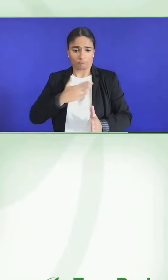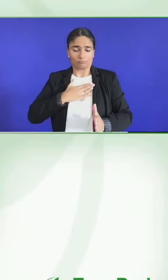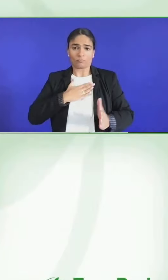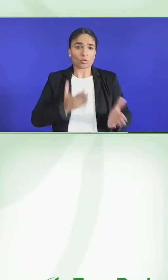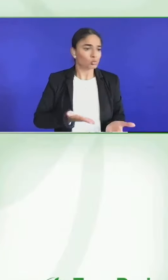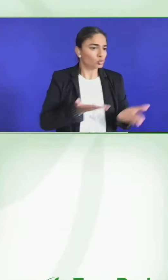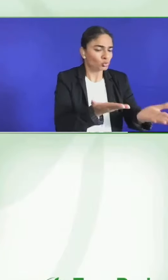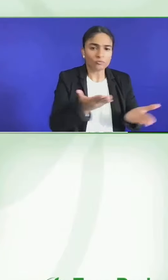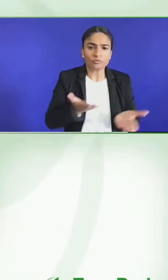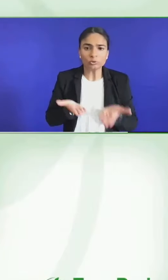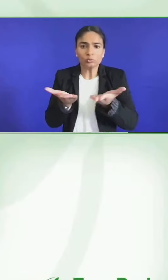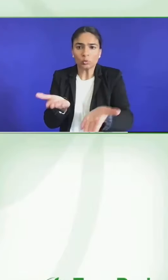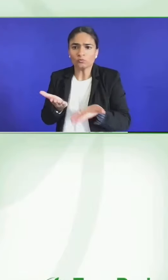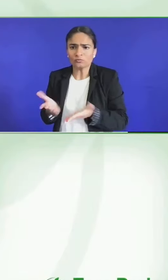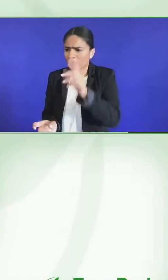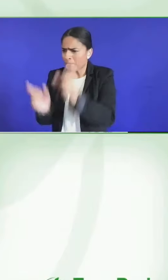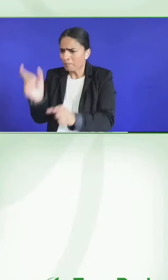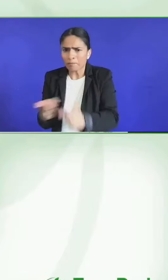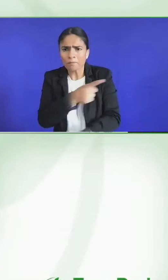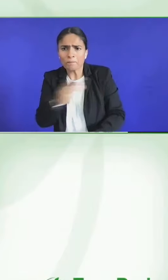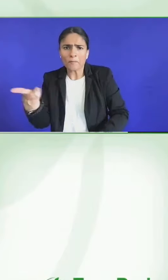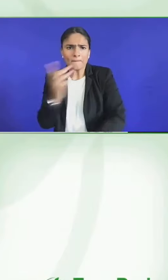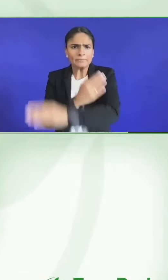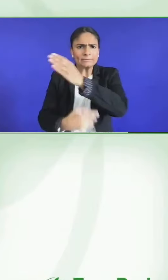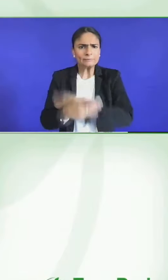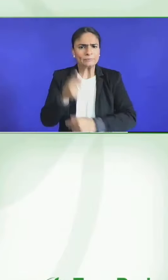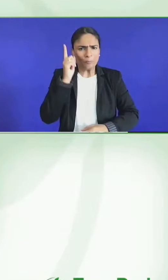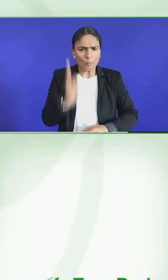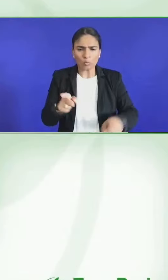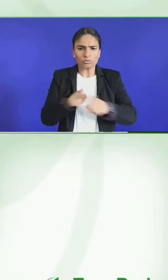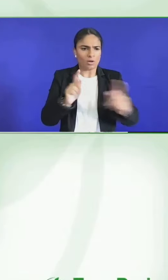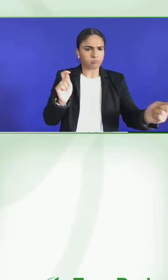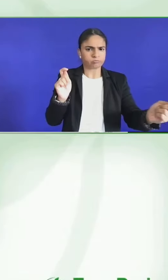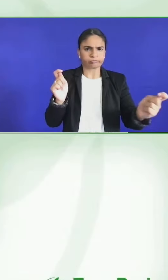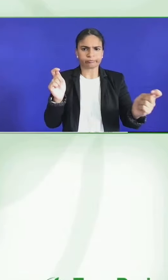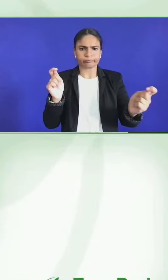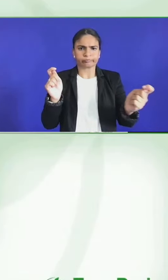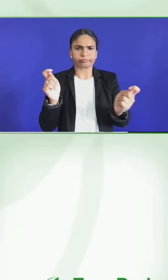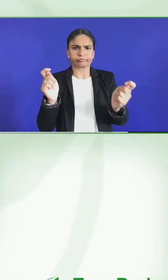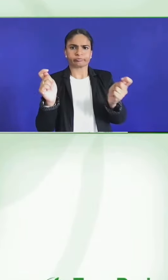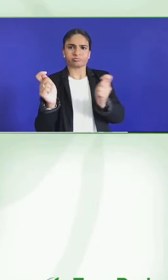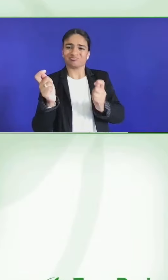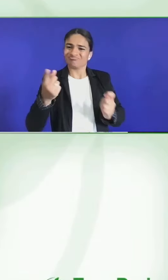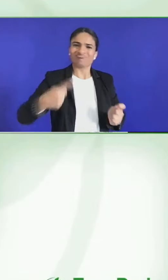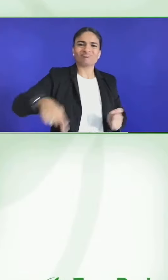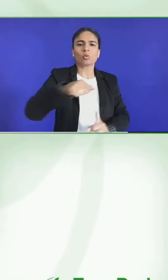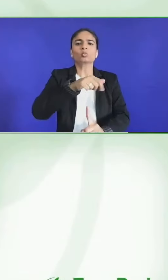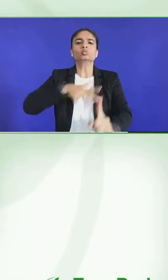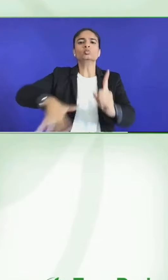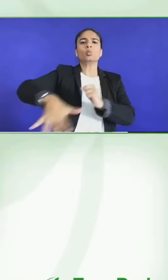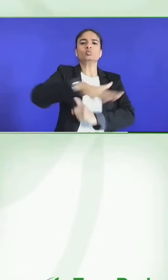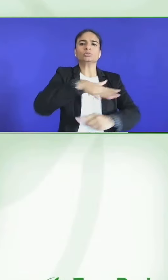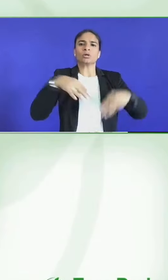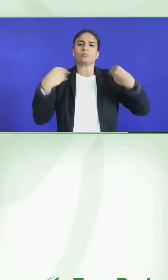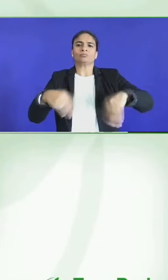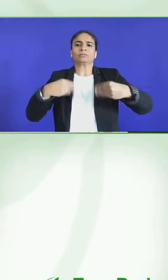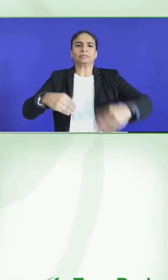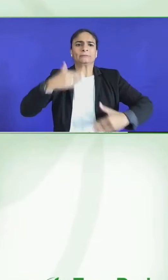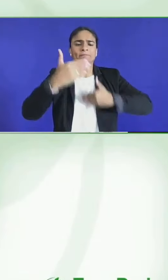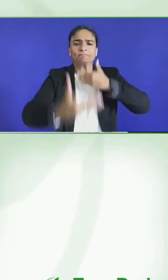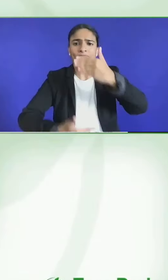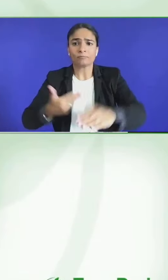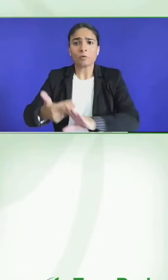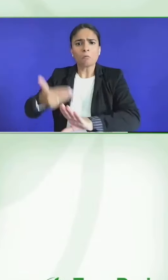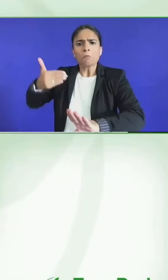shape our organisation, what kind of supports we organise, how